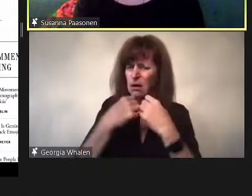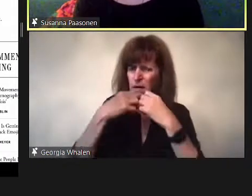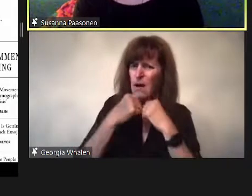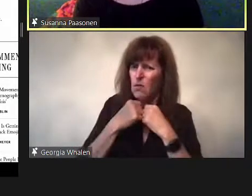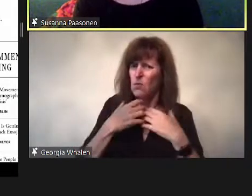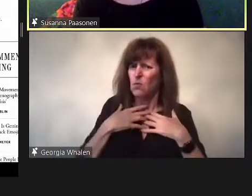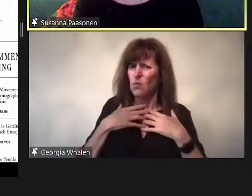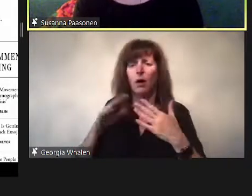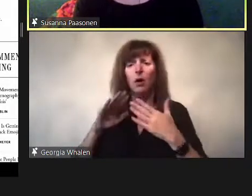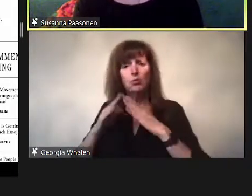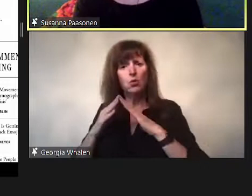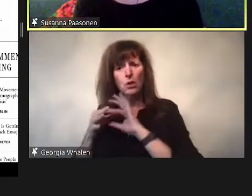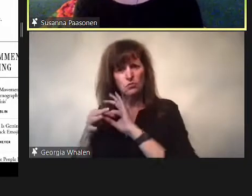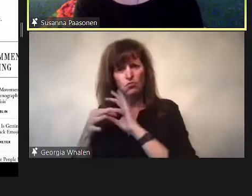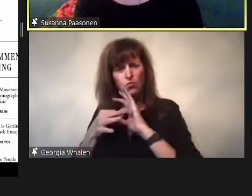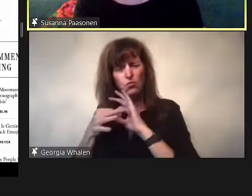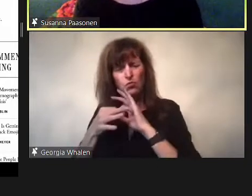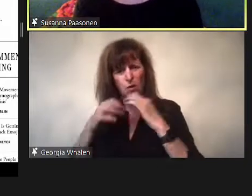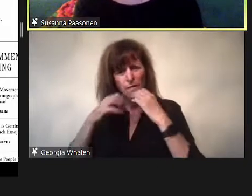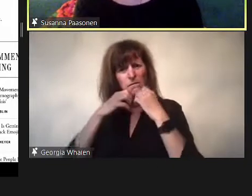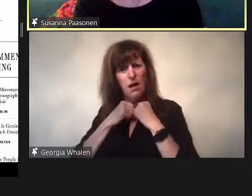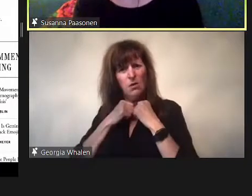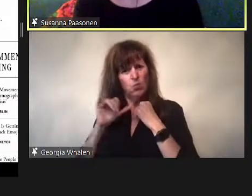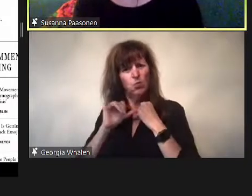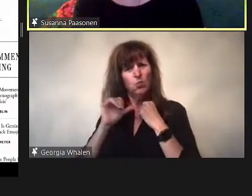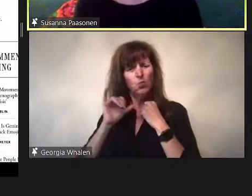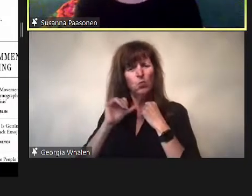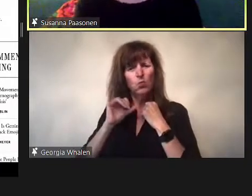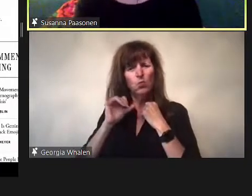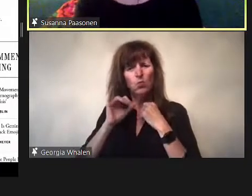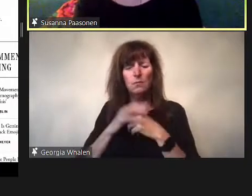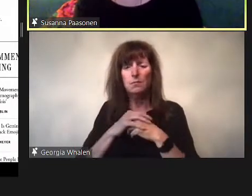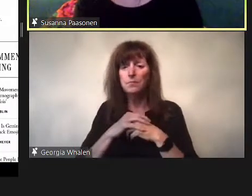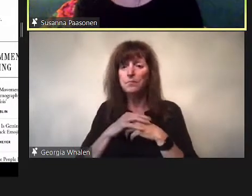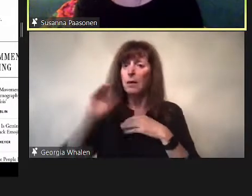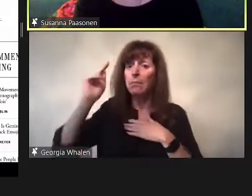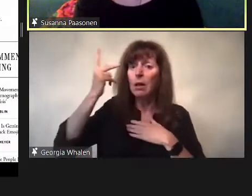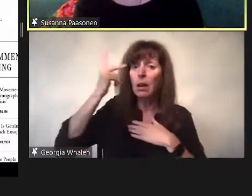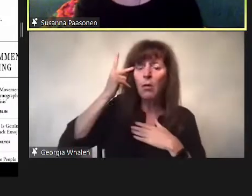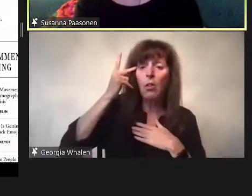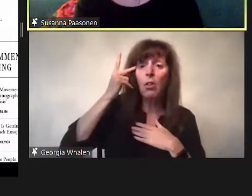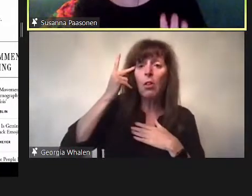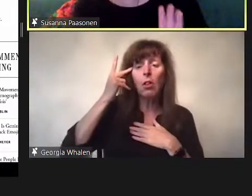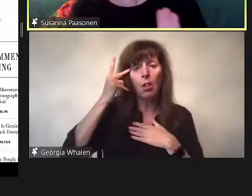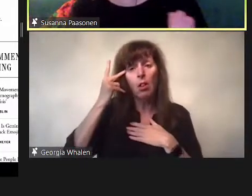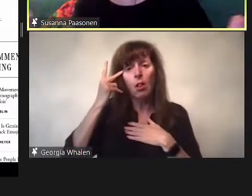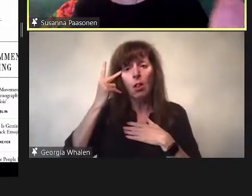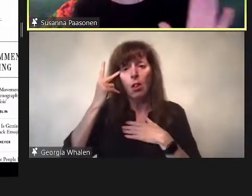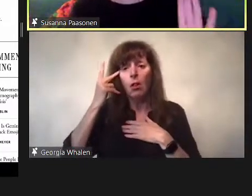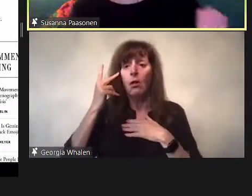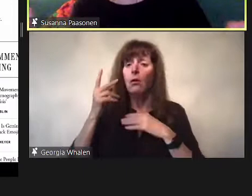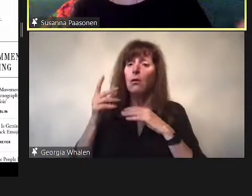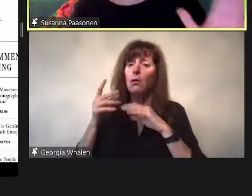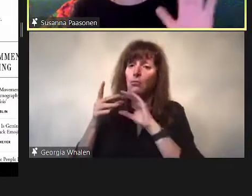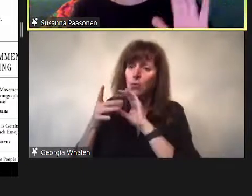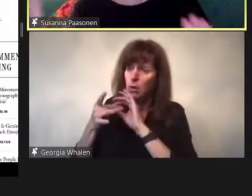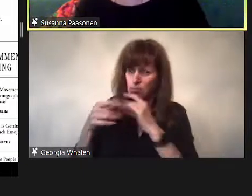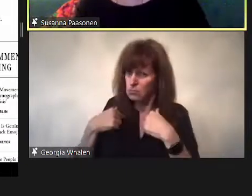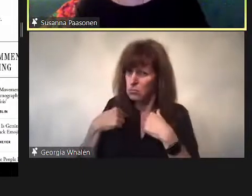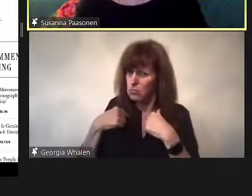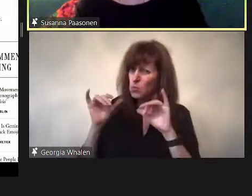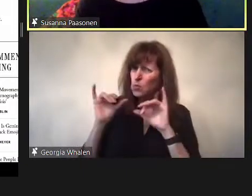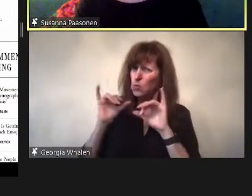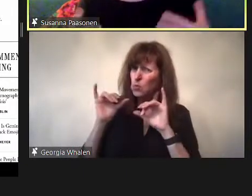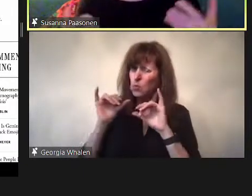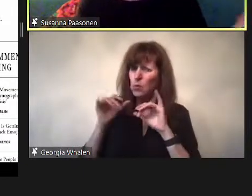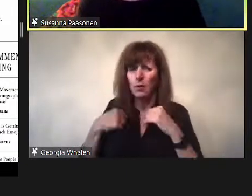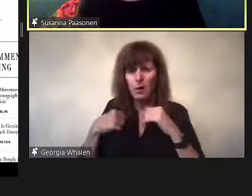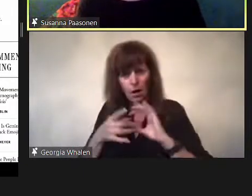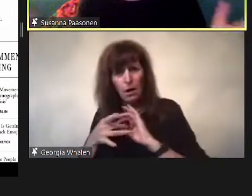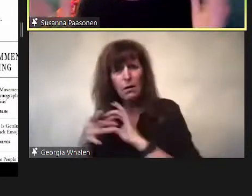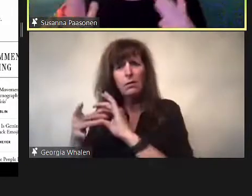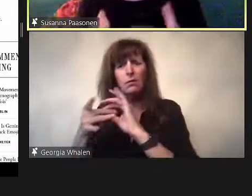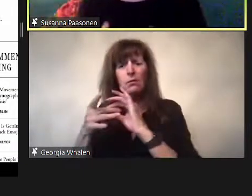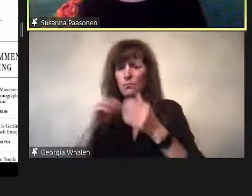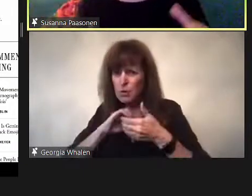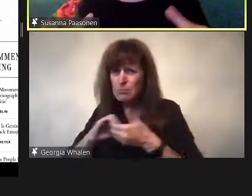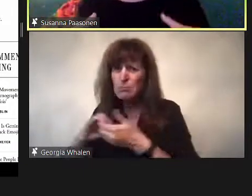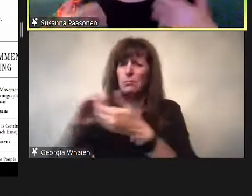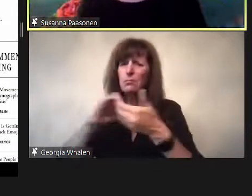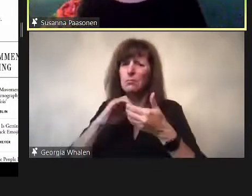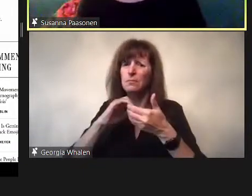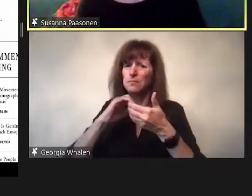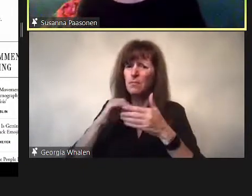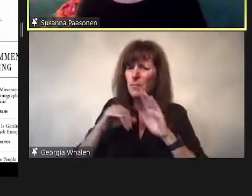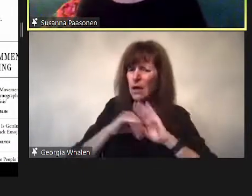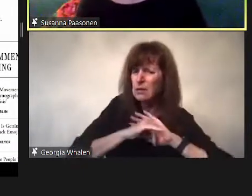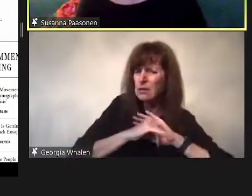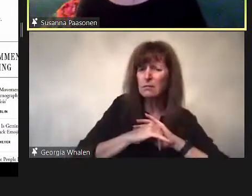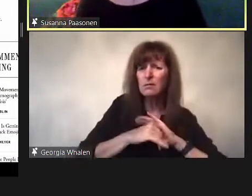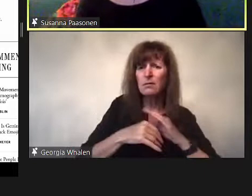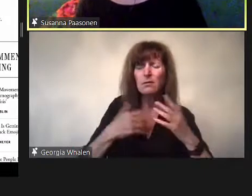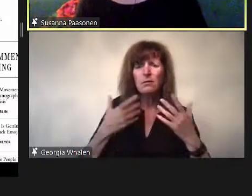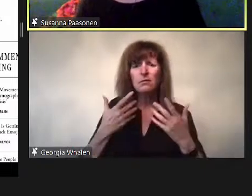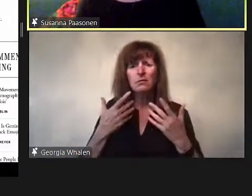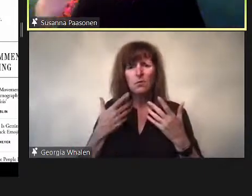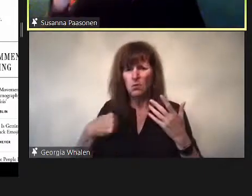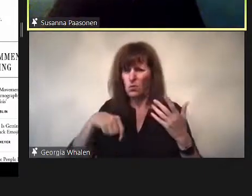But at the same time, sexuality and sex is intensely personal and hugely valuable and important.